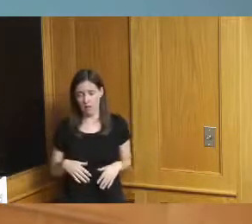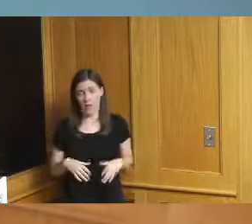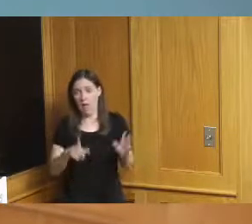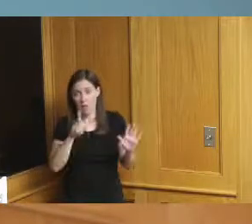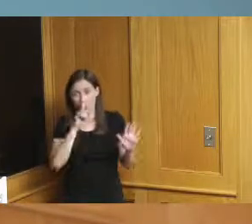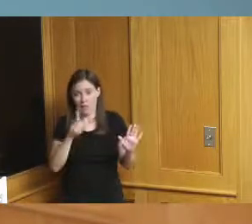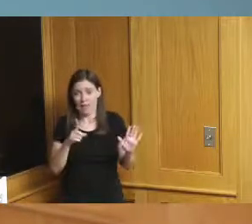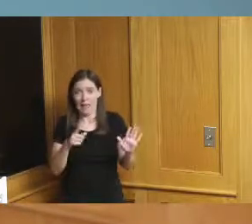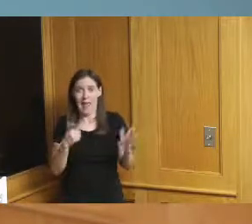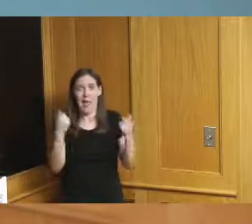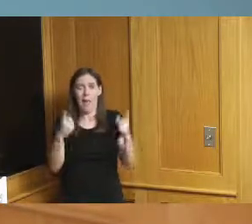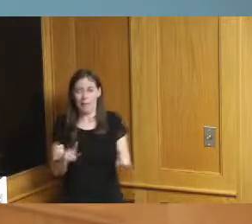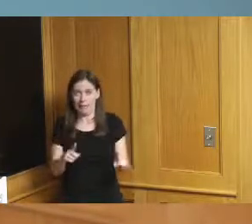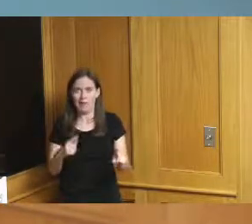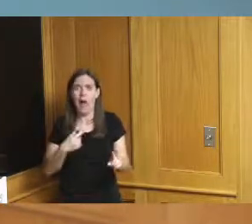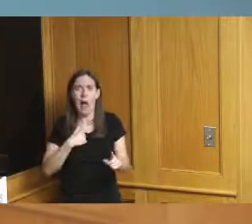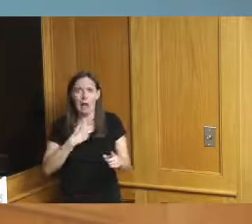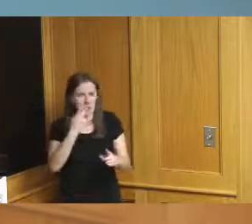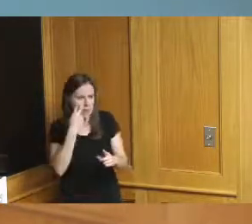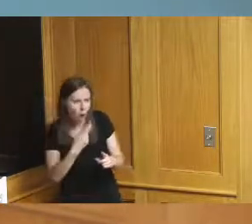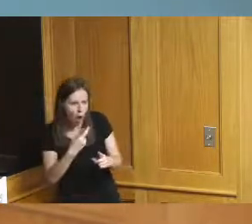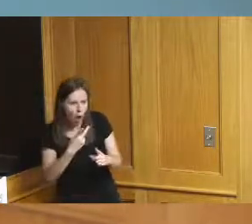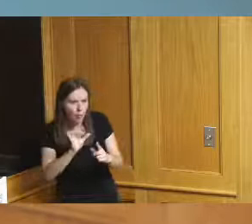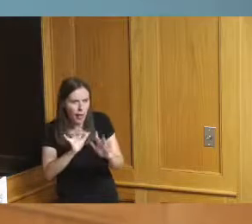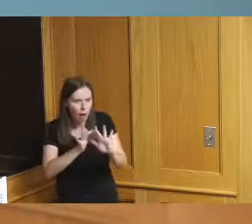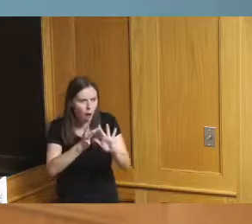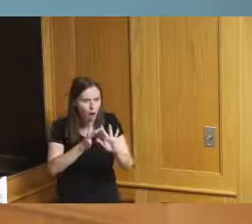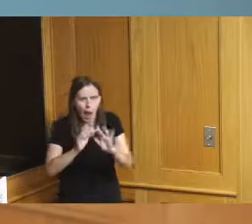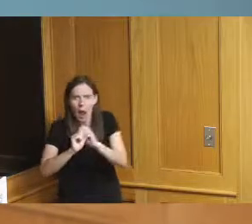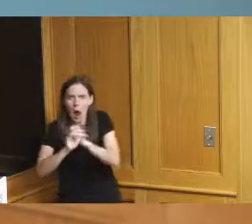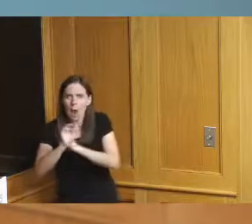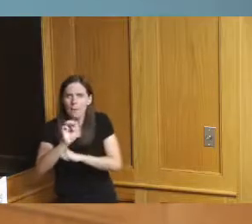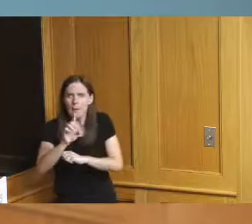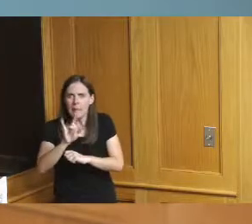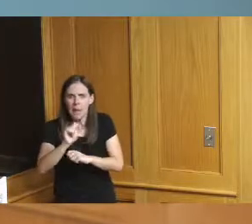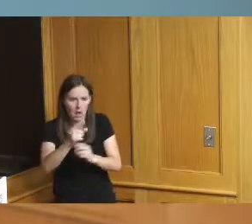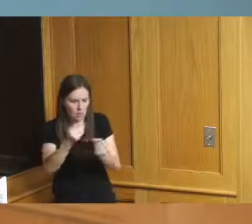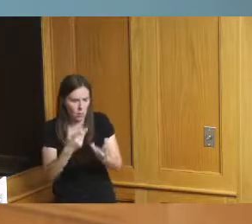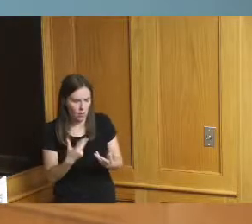out in the media and all of a sudden everybody was mad and me and President dumas i think